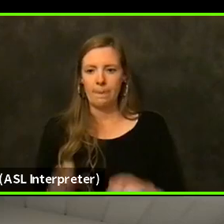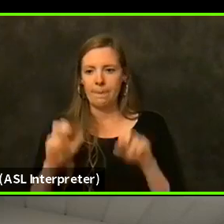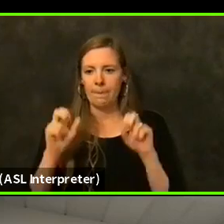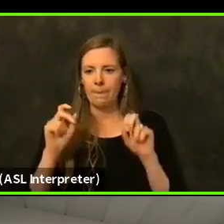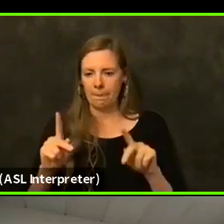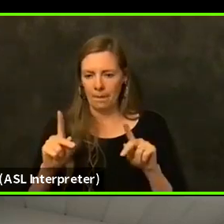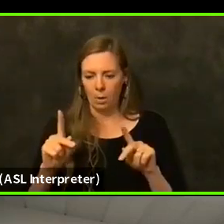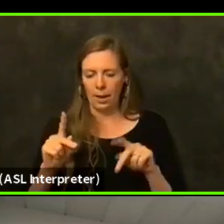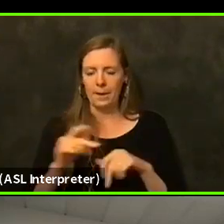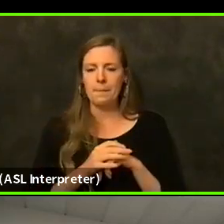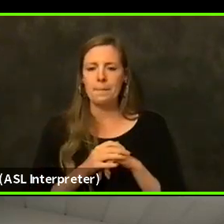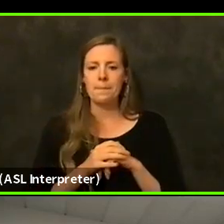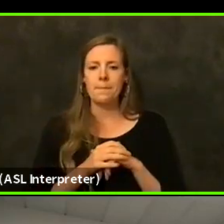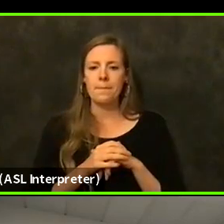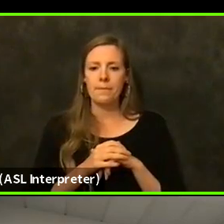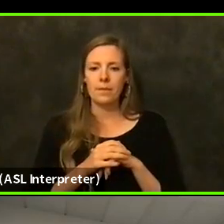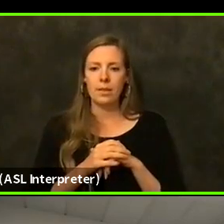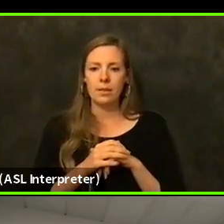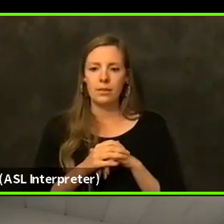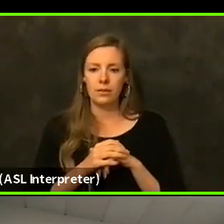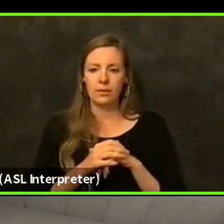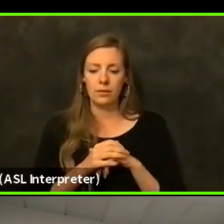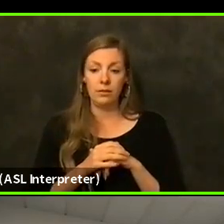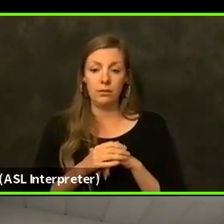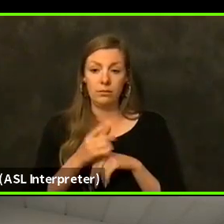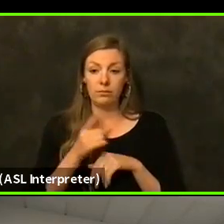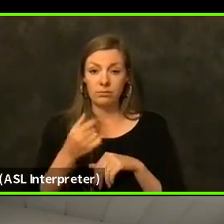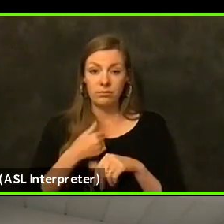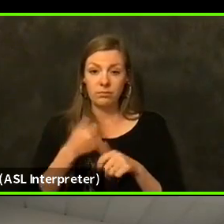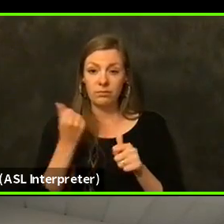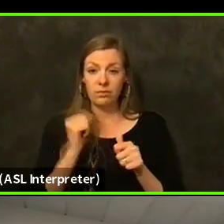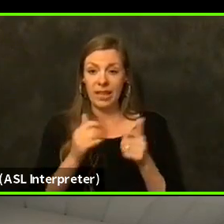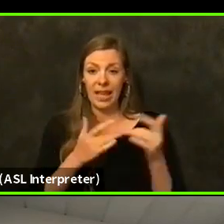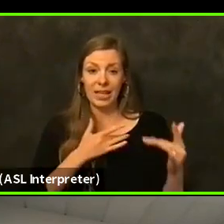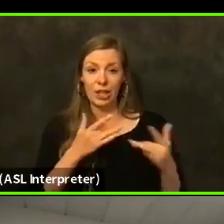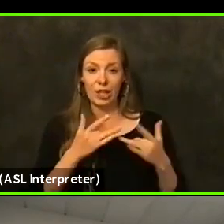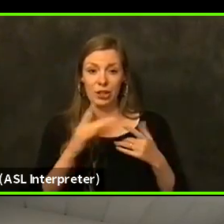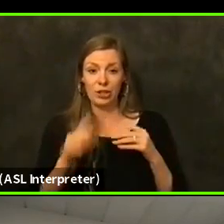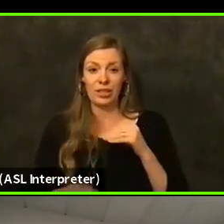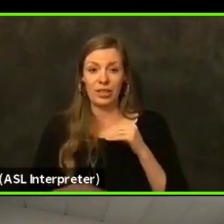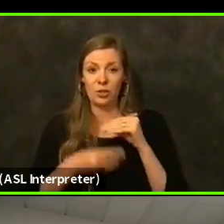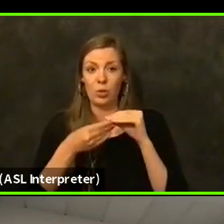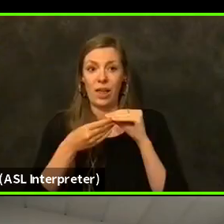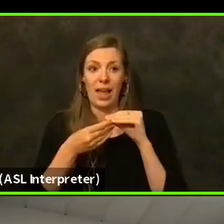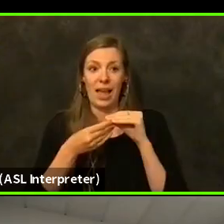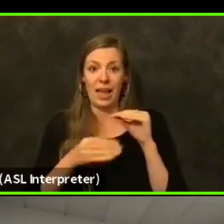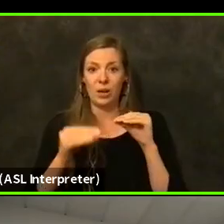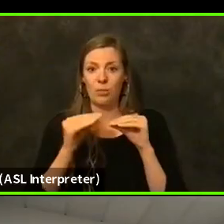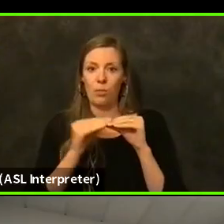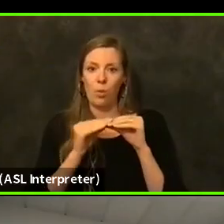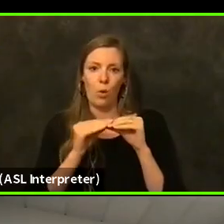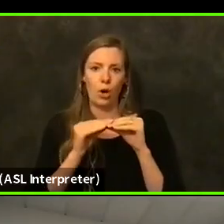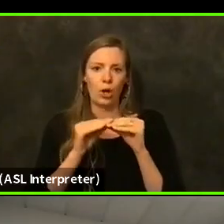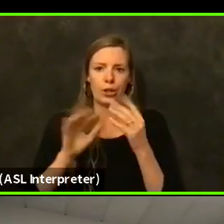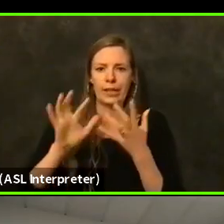question, but is there any concern that this is just going to add another layer of bureaucracy or confusion to the whole process?